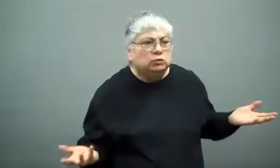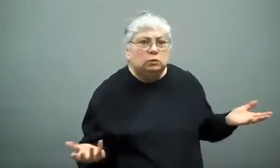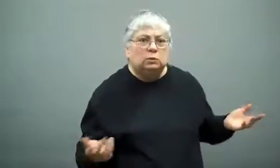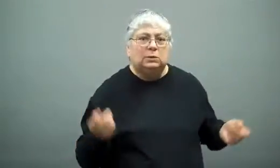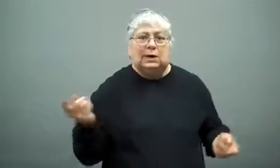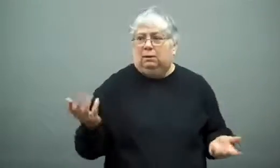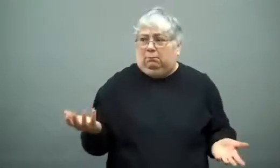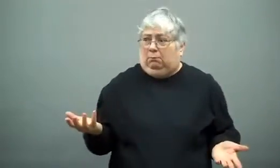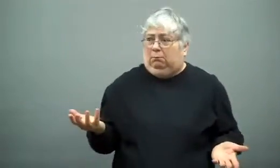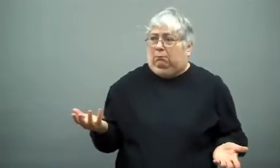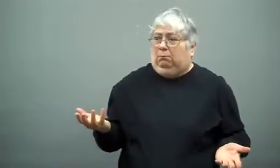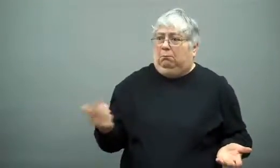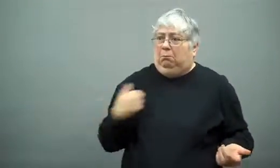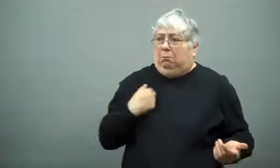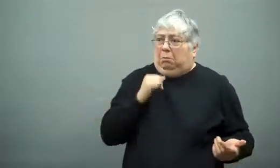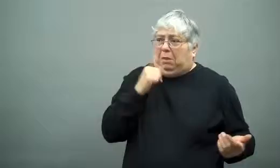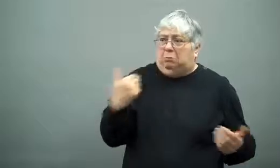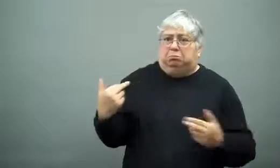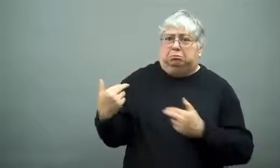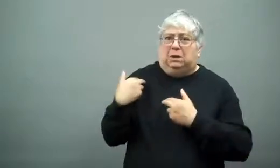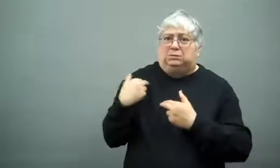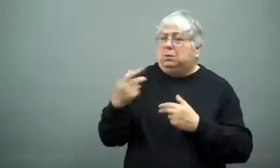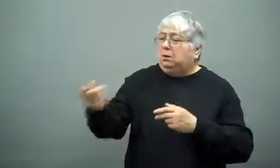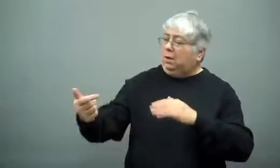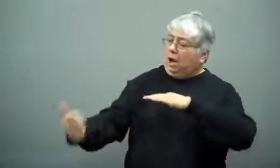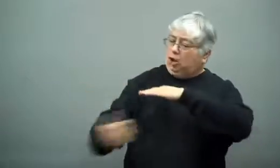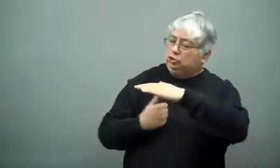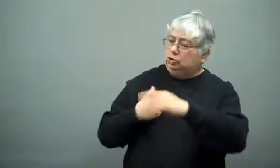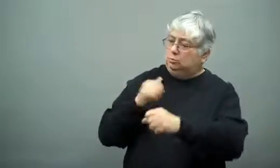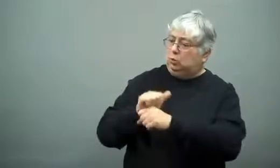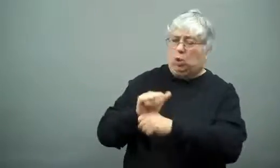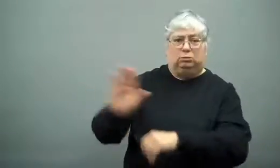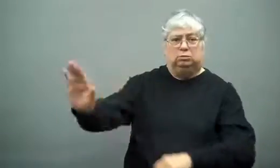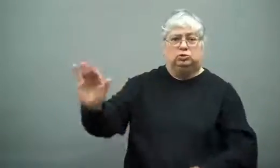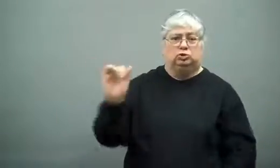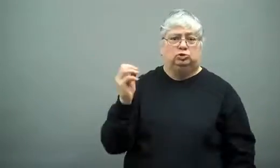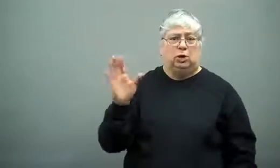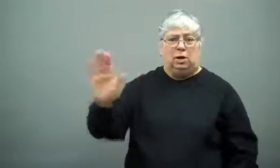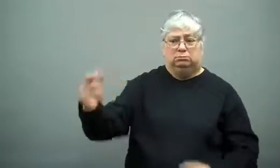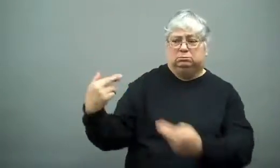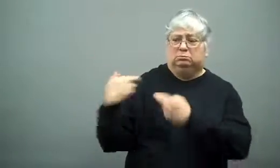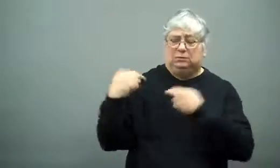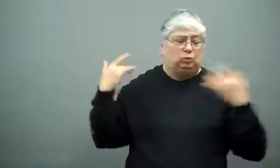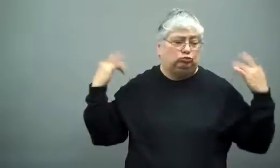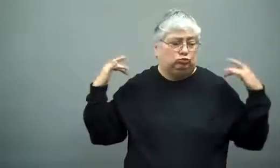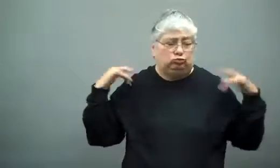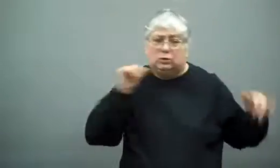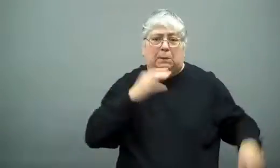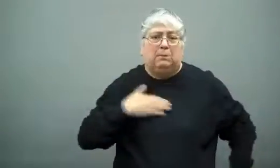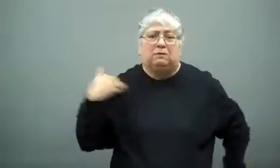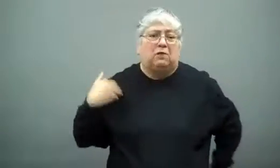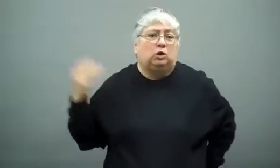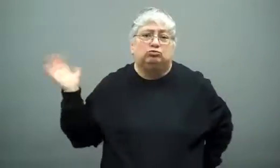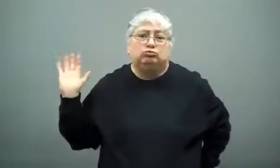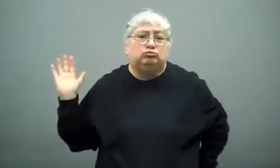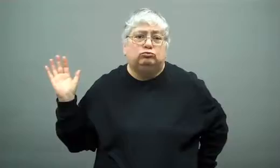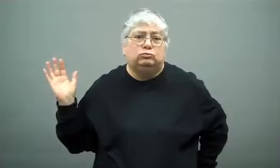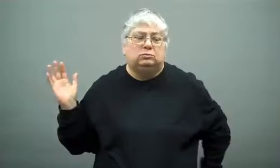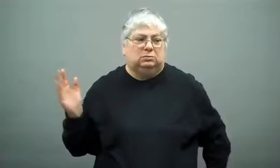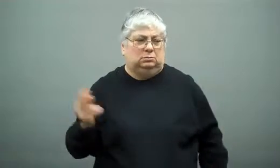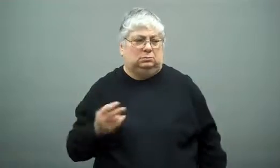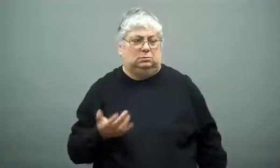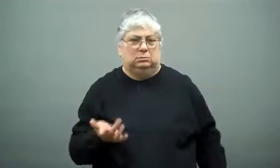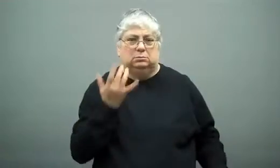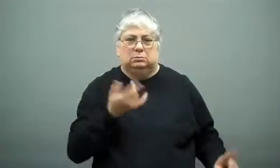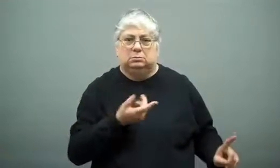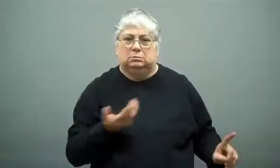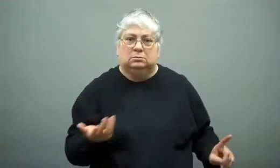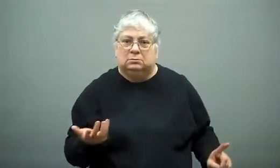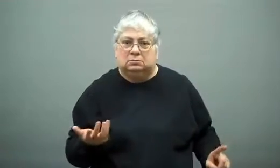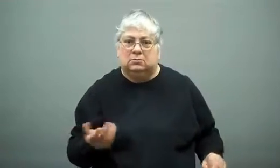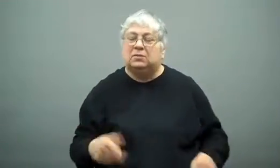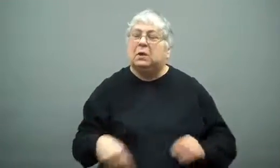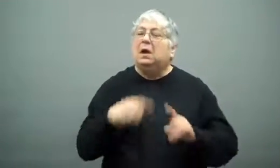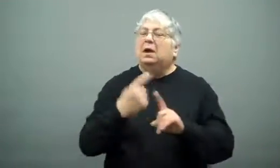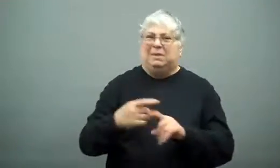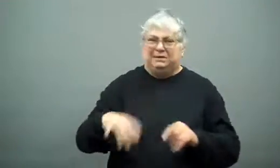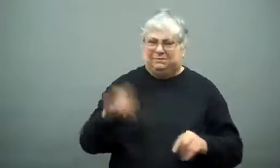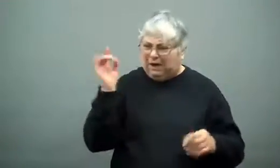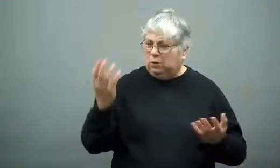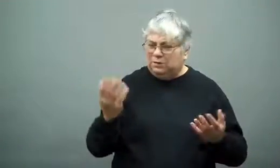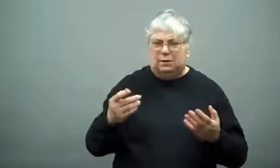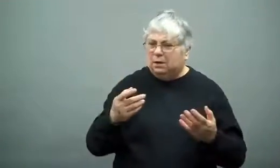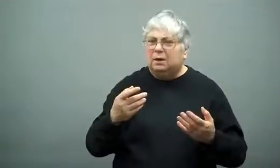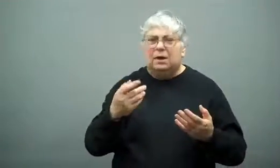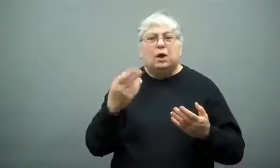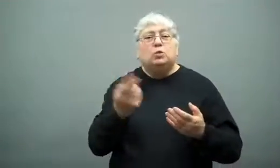He said it was the responsibility of his employees, it was their job,